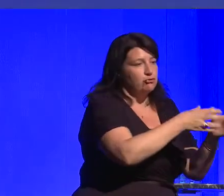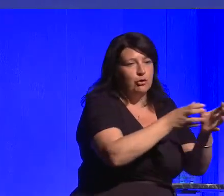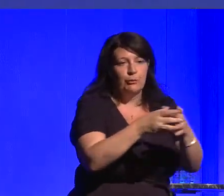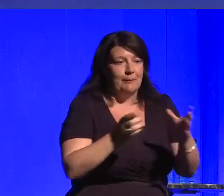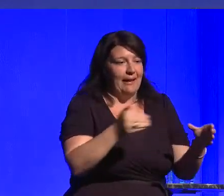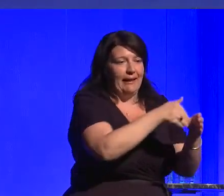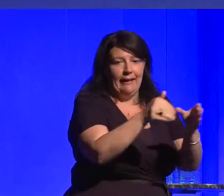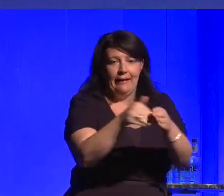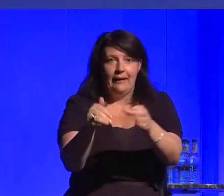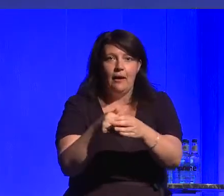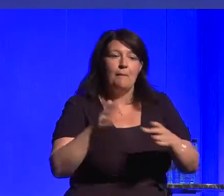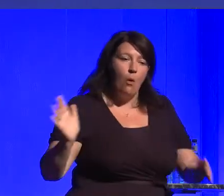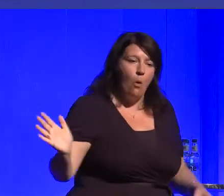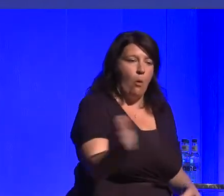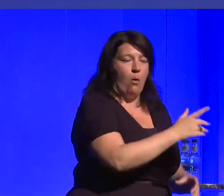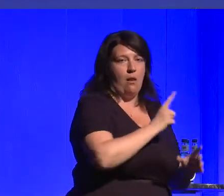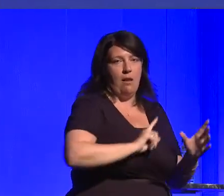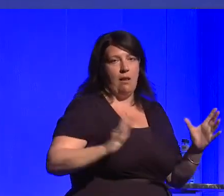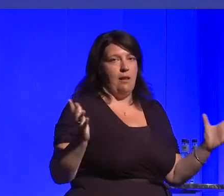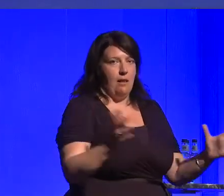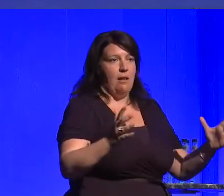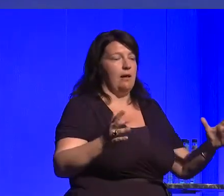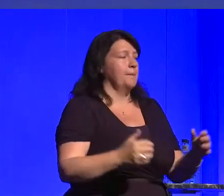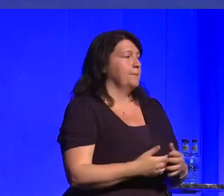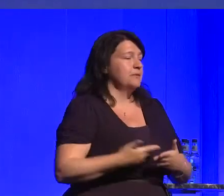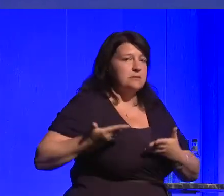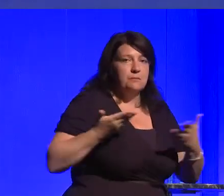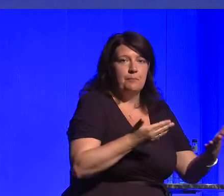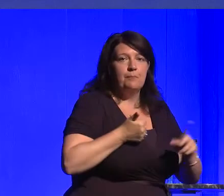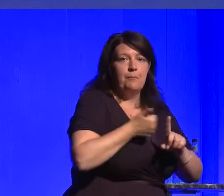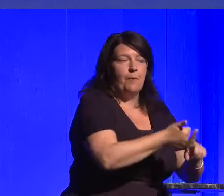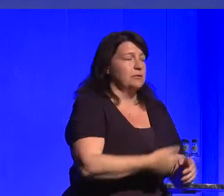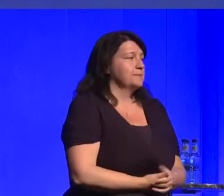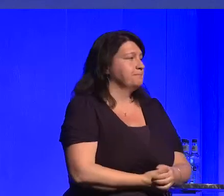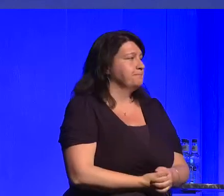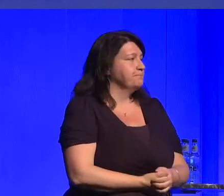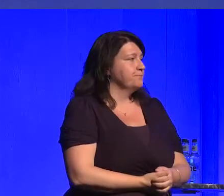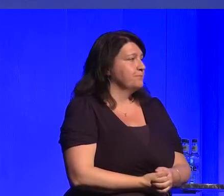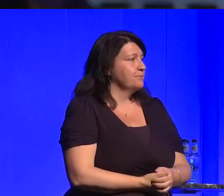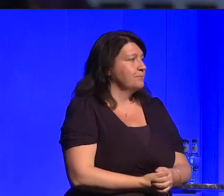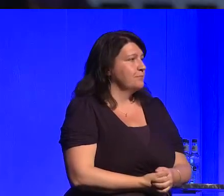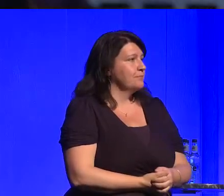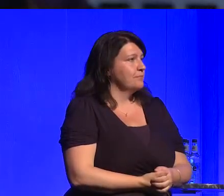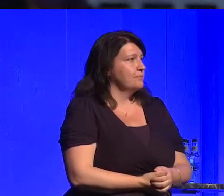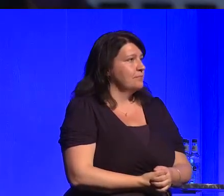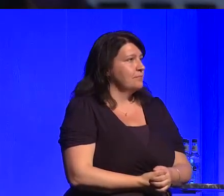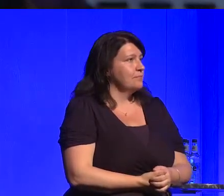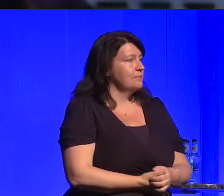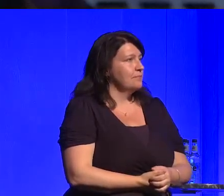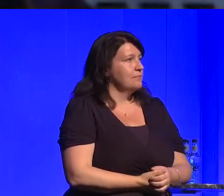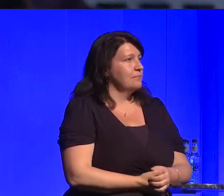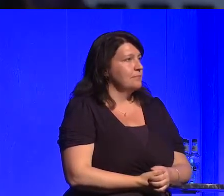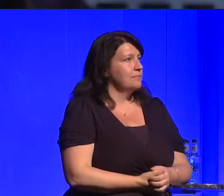Those are really significant changes for us that we now need to build into the way we